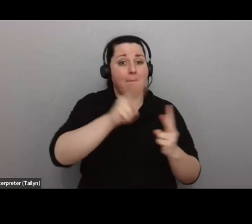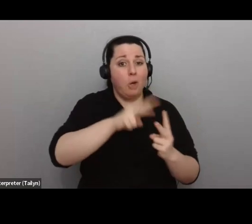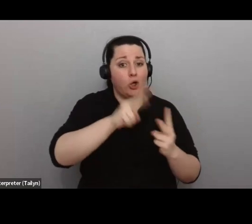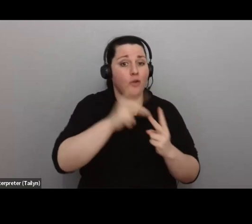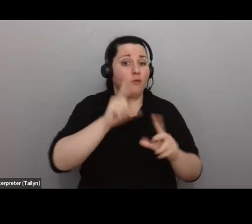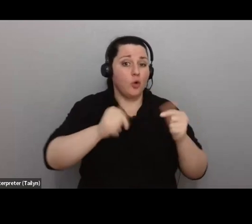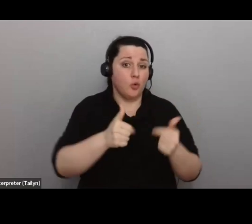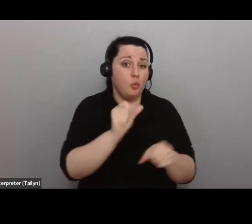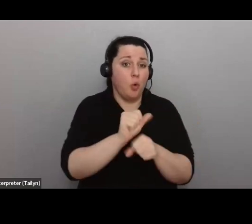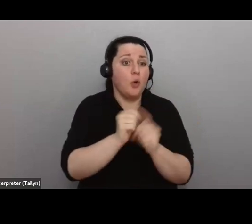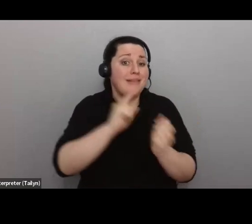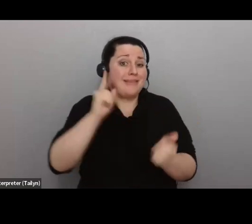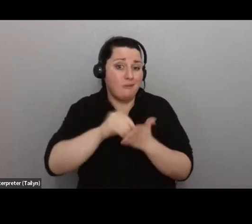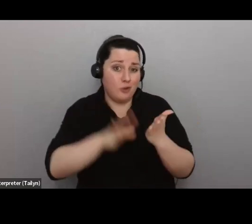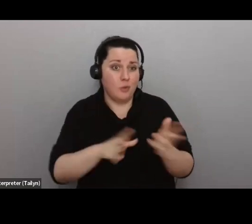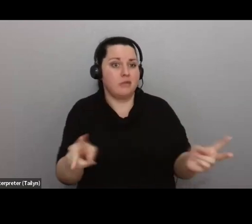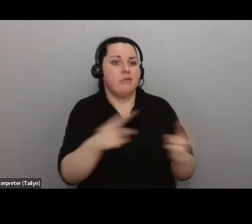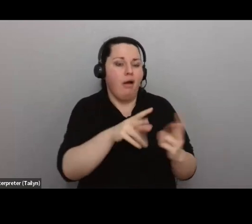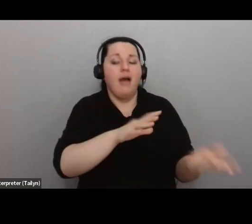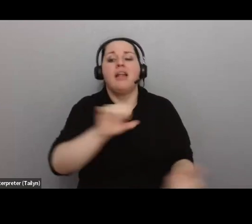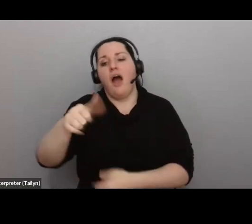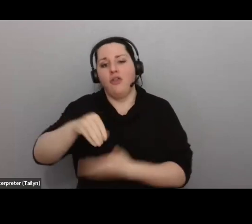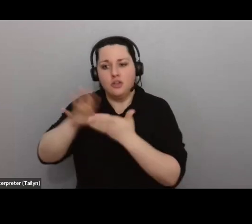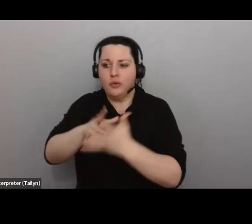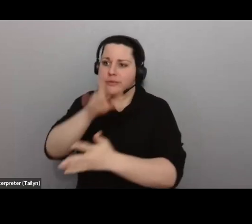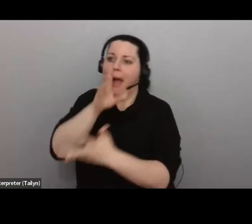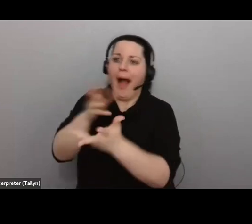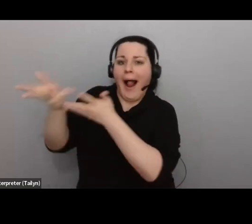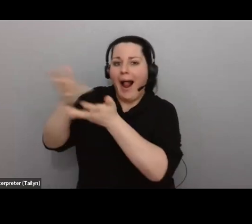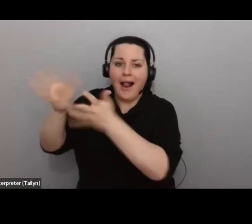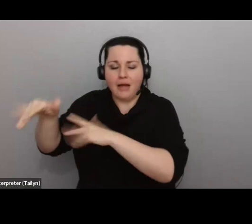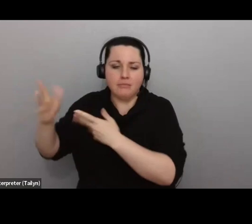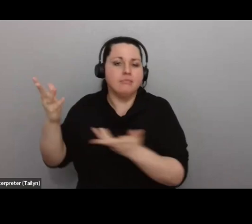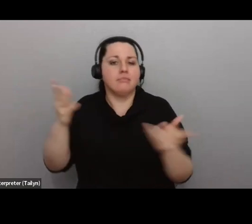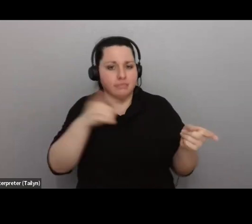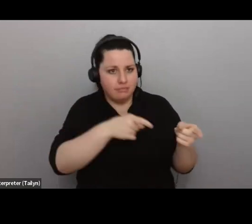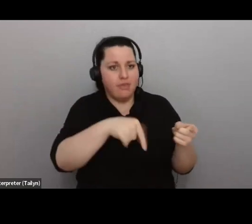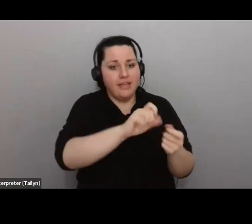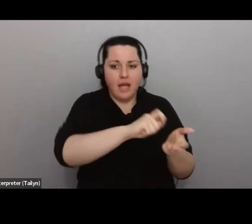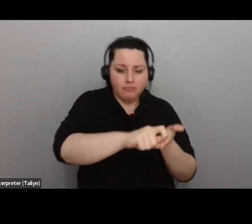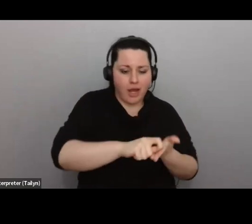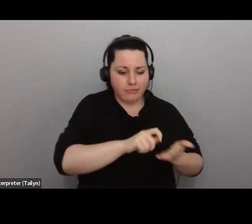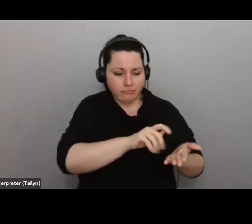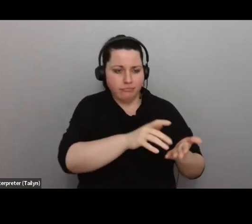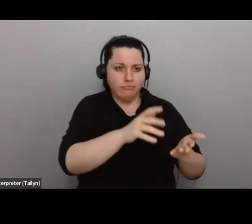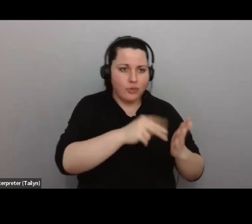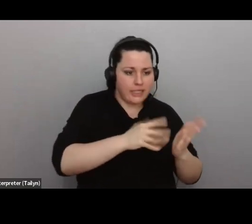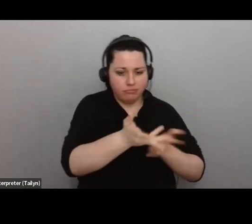Colleen: with deaf students while other students are engaging in oral conversation. I could have the